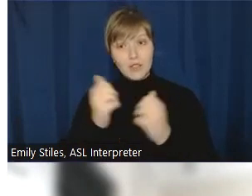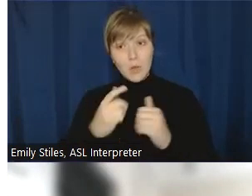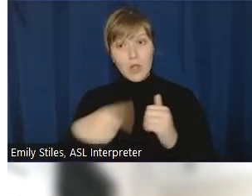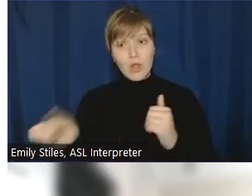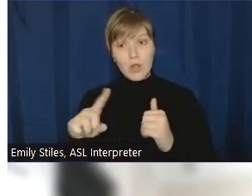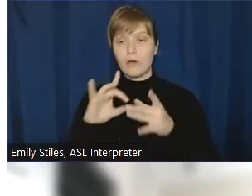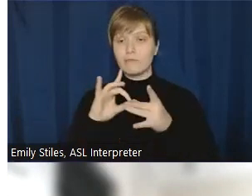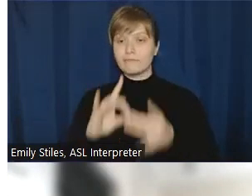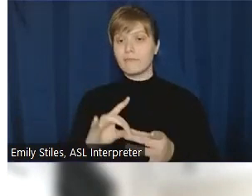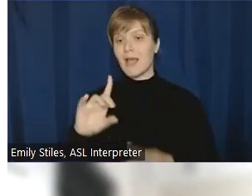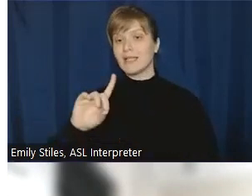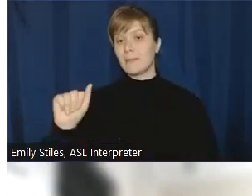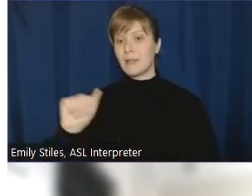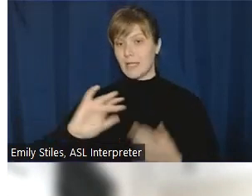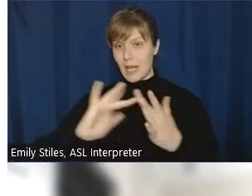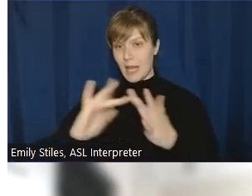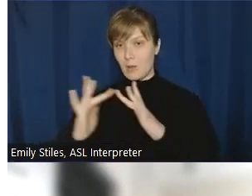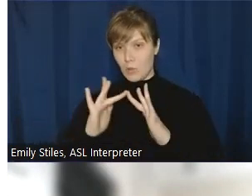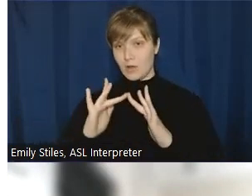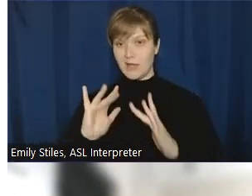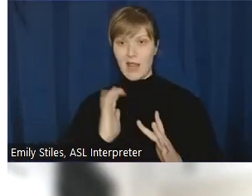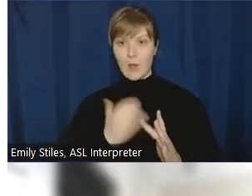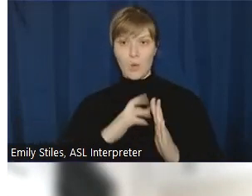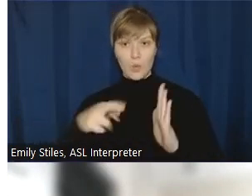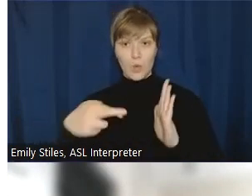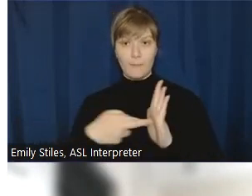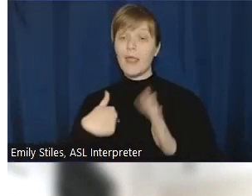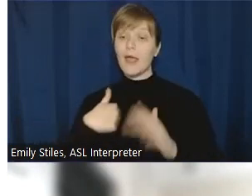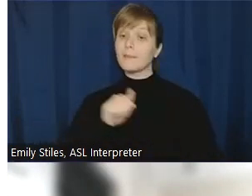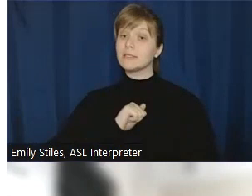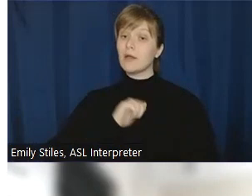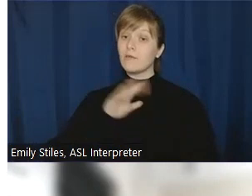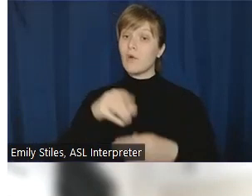disability networks. I am part of the Administration for Community Living's